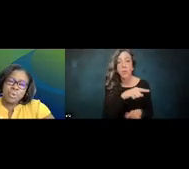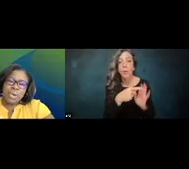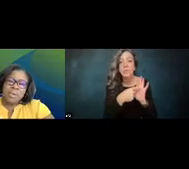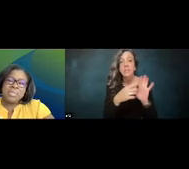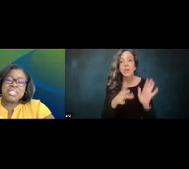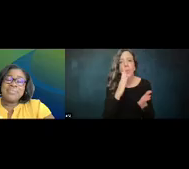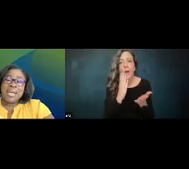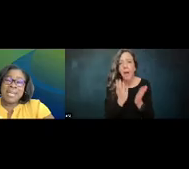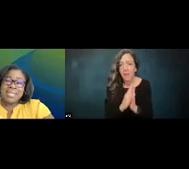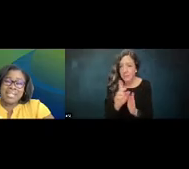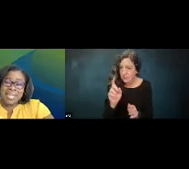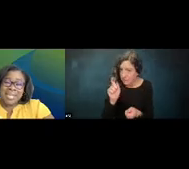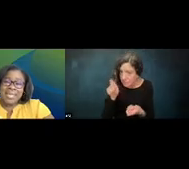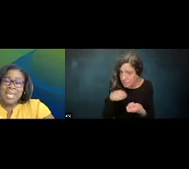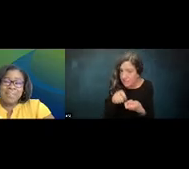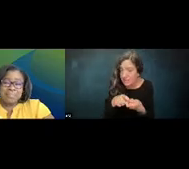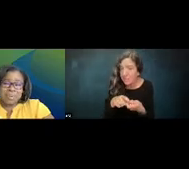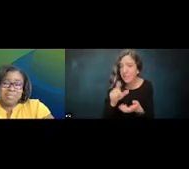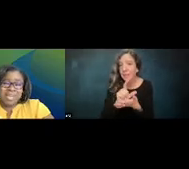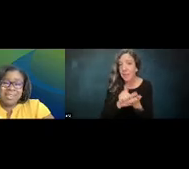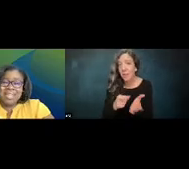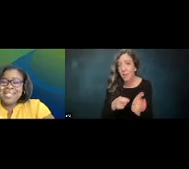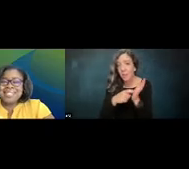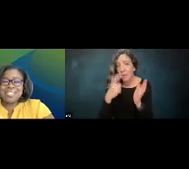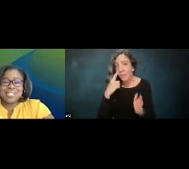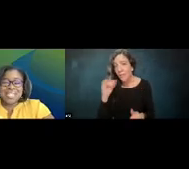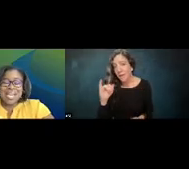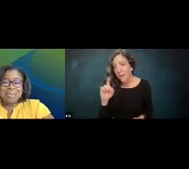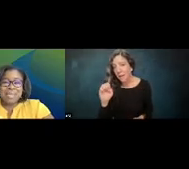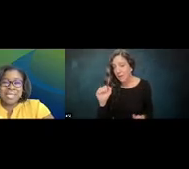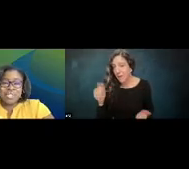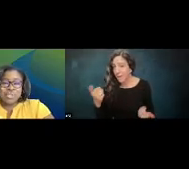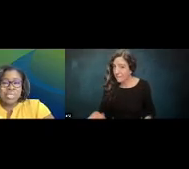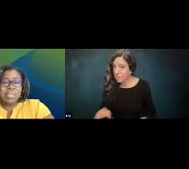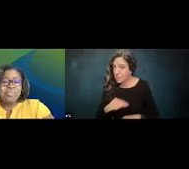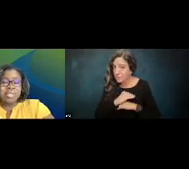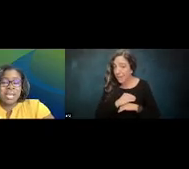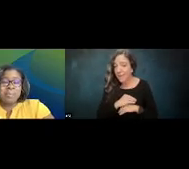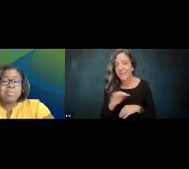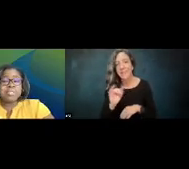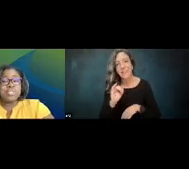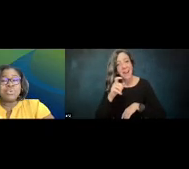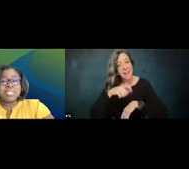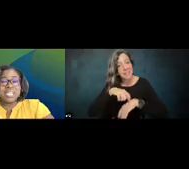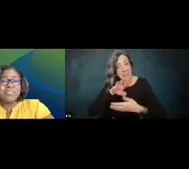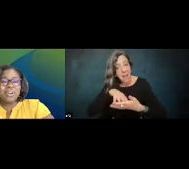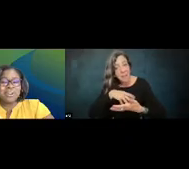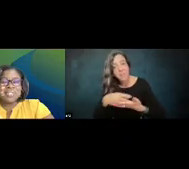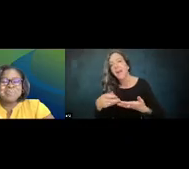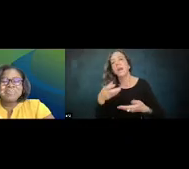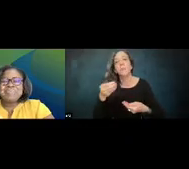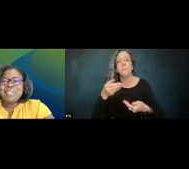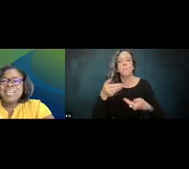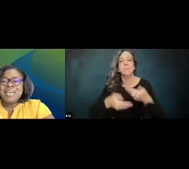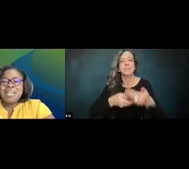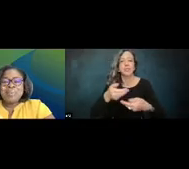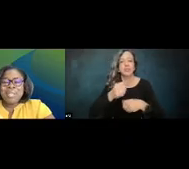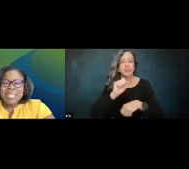legal requirements of IDEA have been met such as timelines or even uh procedural safeguards.